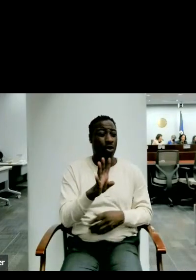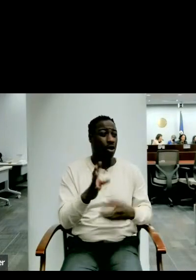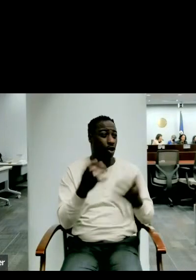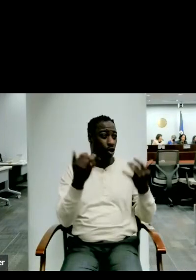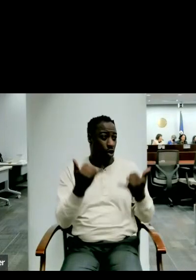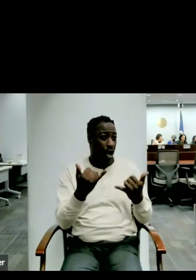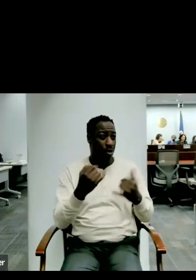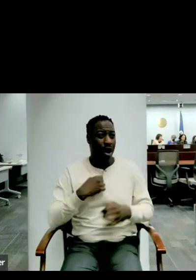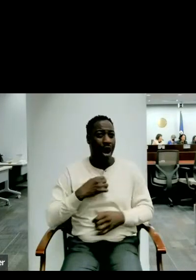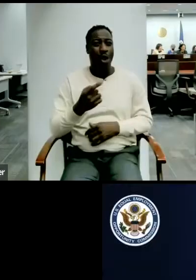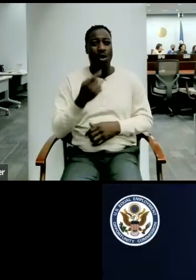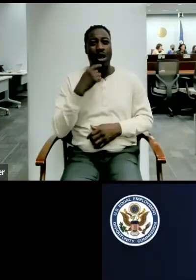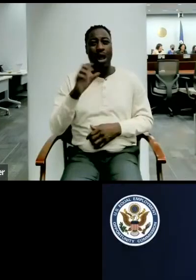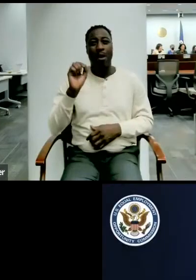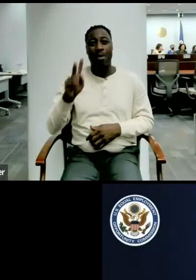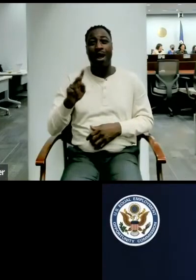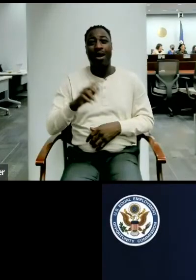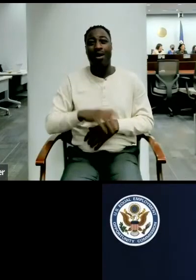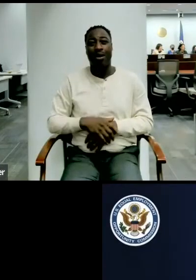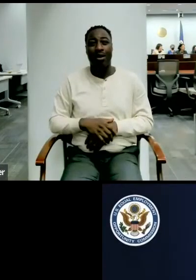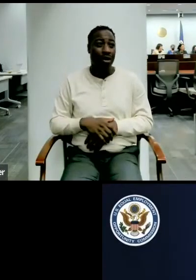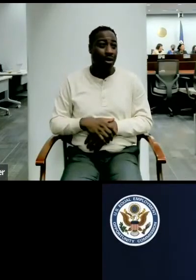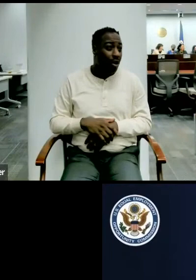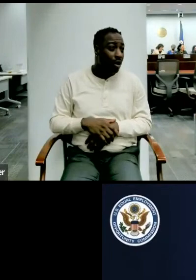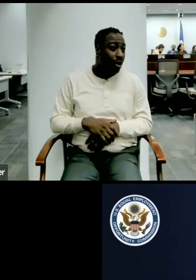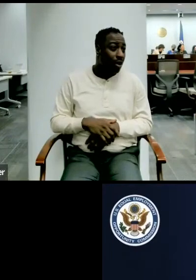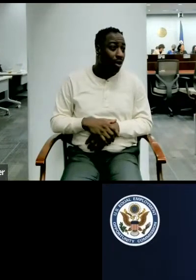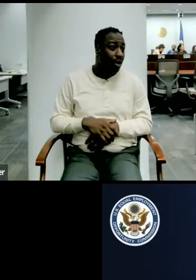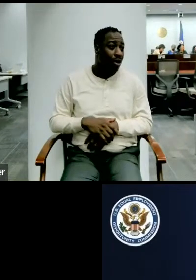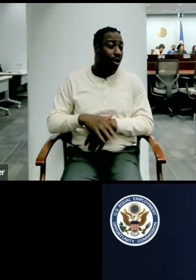So I would say we will be back at 1:54. Thanks so much.